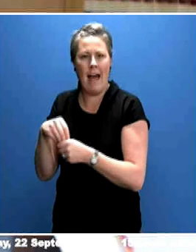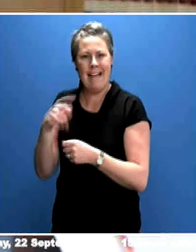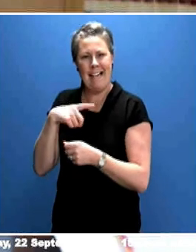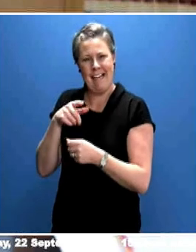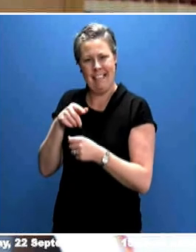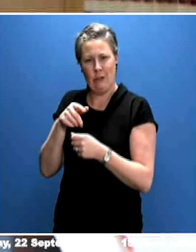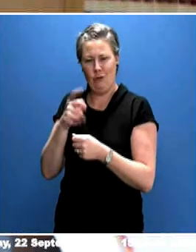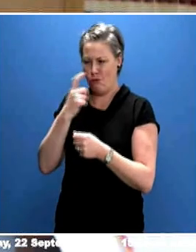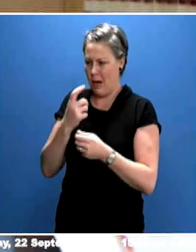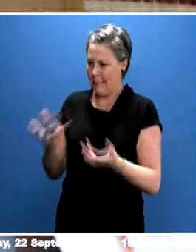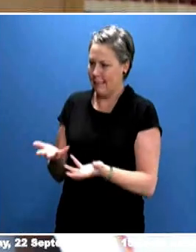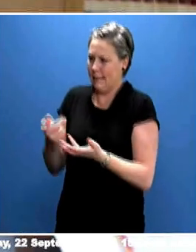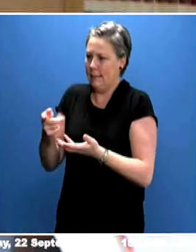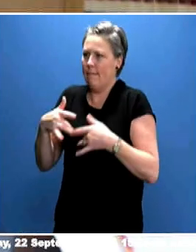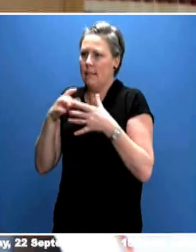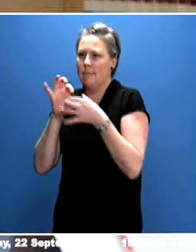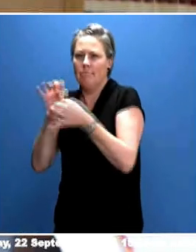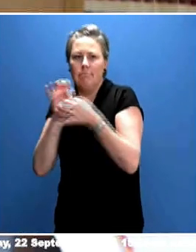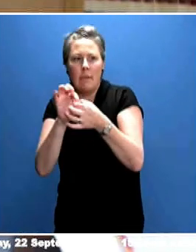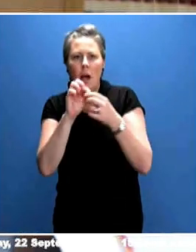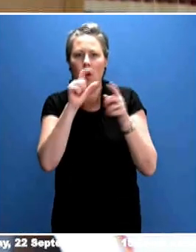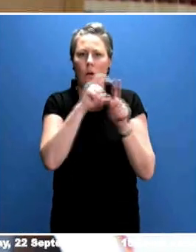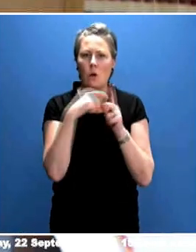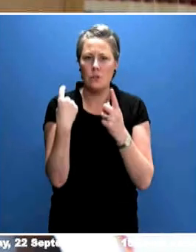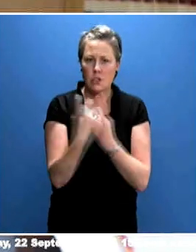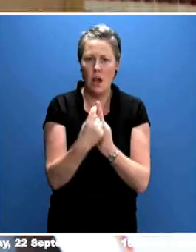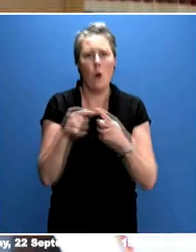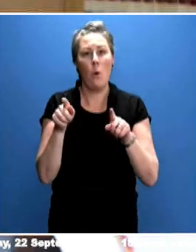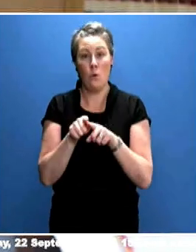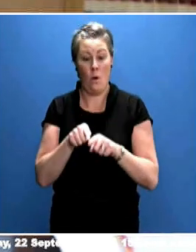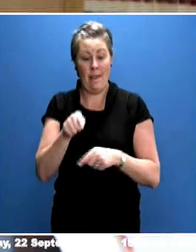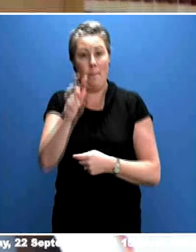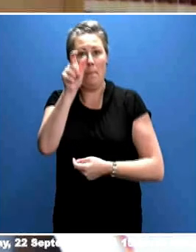connections, also connecting us to Elders both locally and potentially